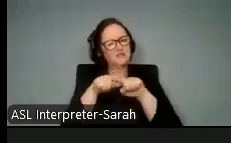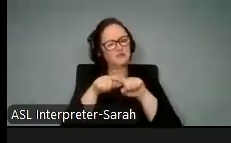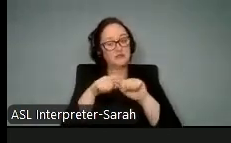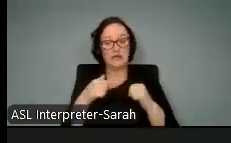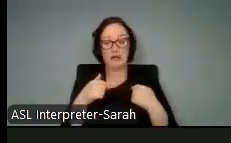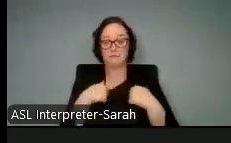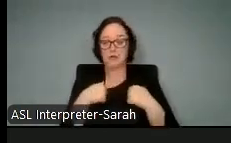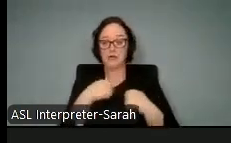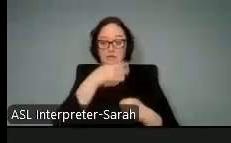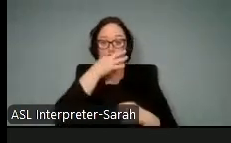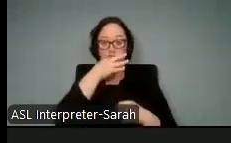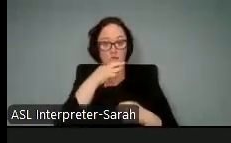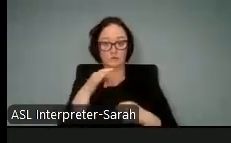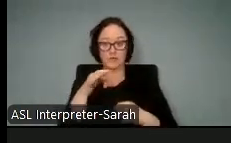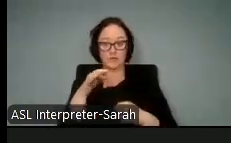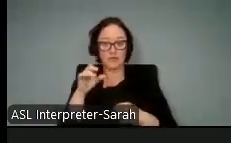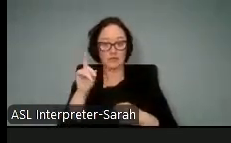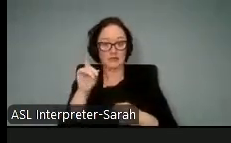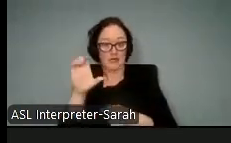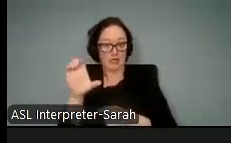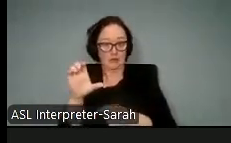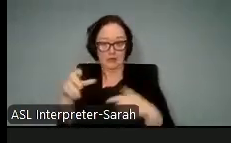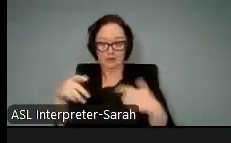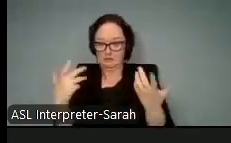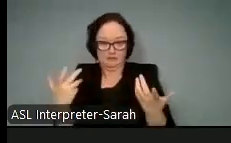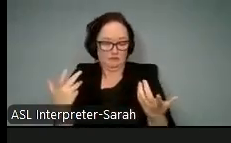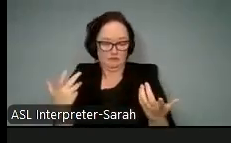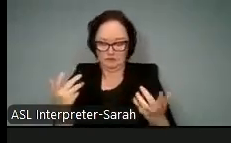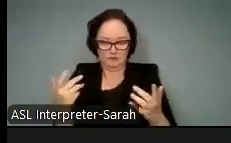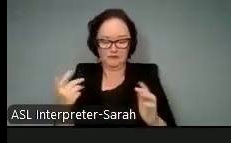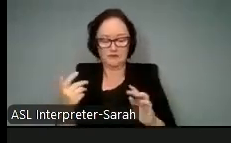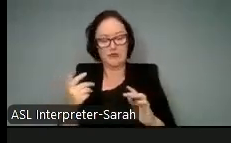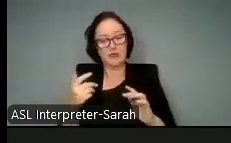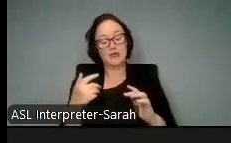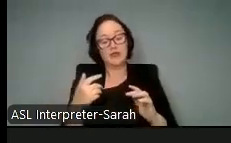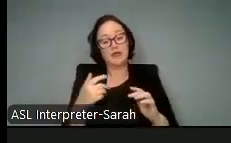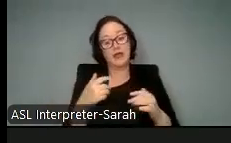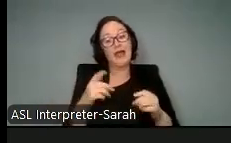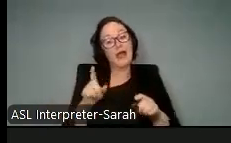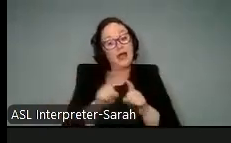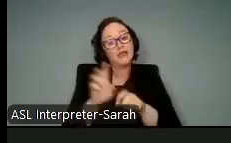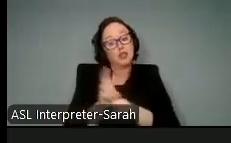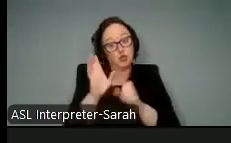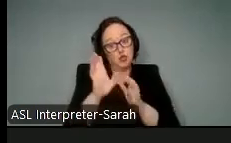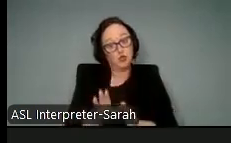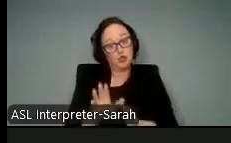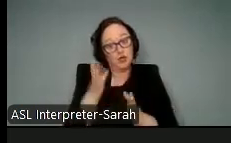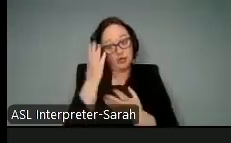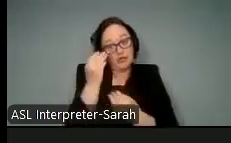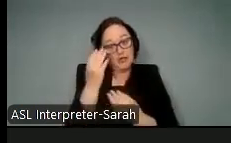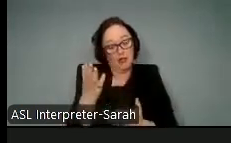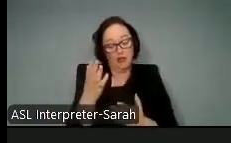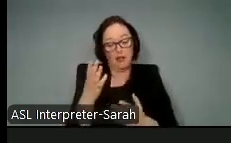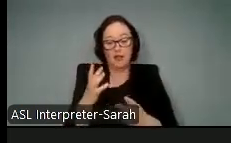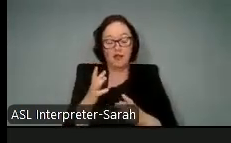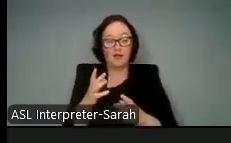so my word is not law in this area. I can give an answer as a user. I don't want to hear the logo every time I go to a new page,